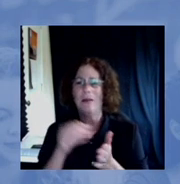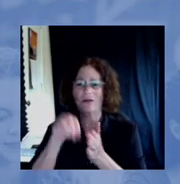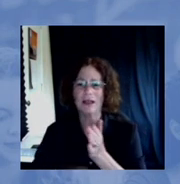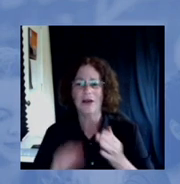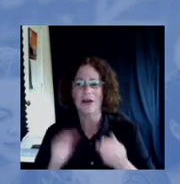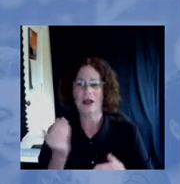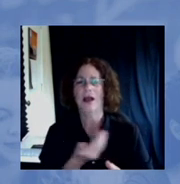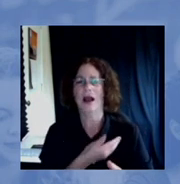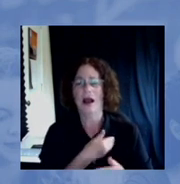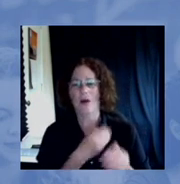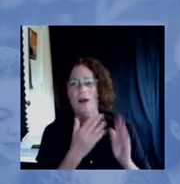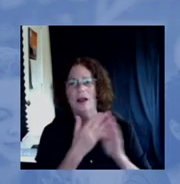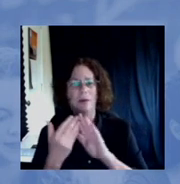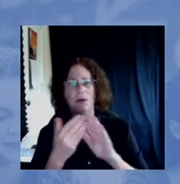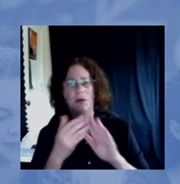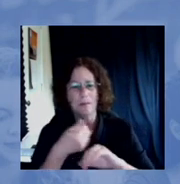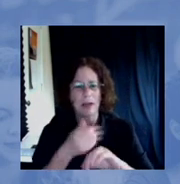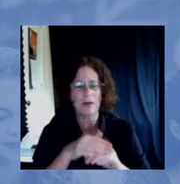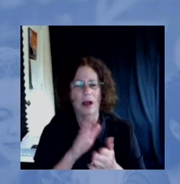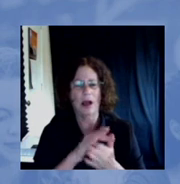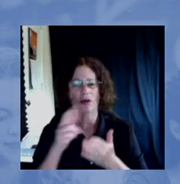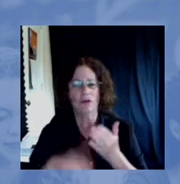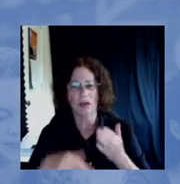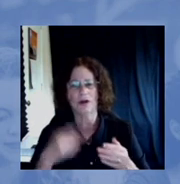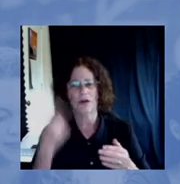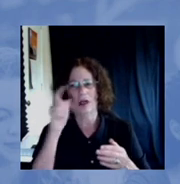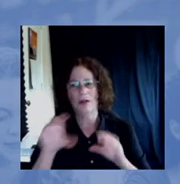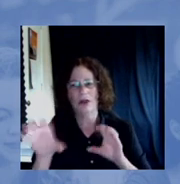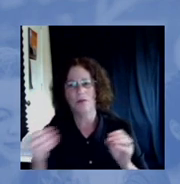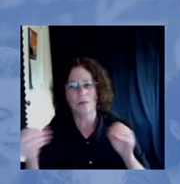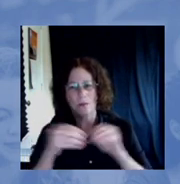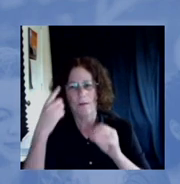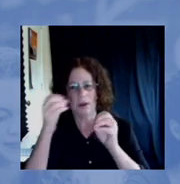RECOGNIZED WE NEED TO DO MORE FOR TEACHERS, SO OUR SCHOOL BOARD HAD THE COURAGE TO ACTUALLY